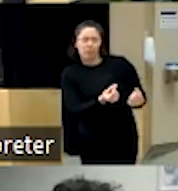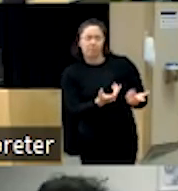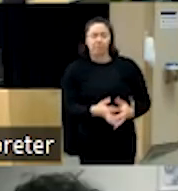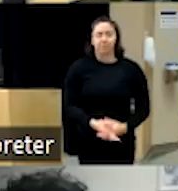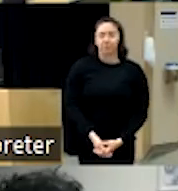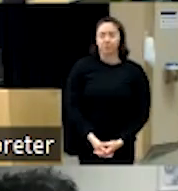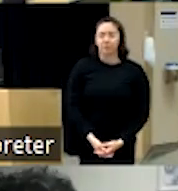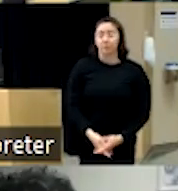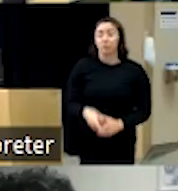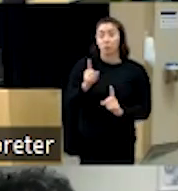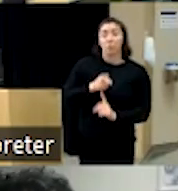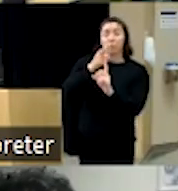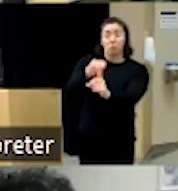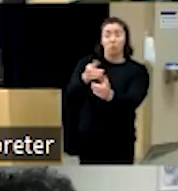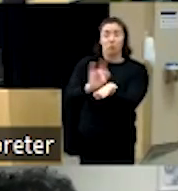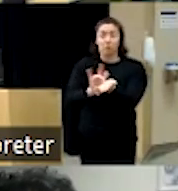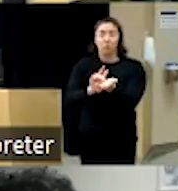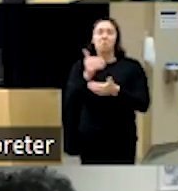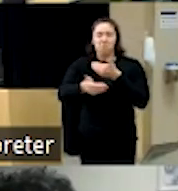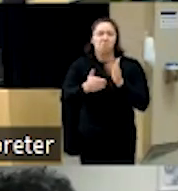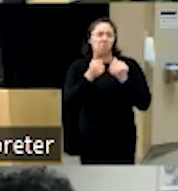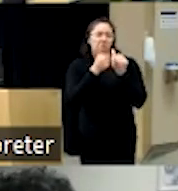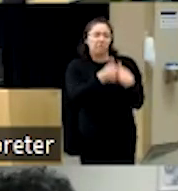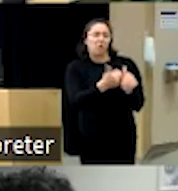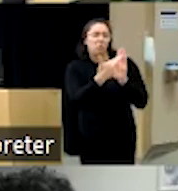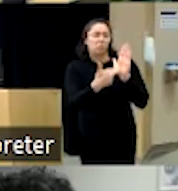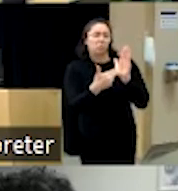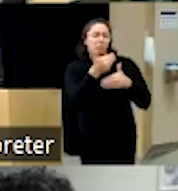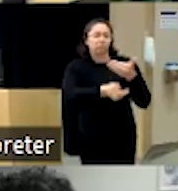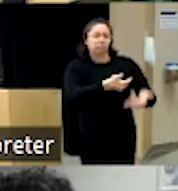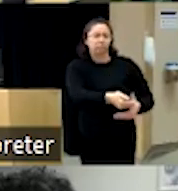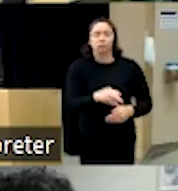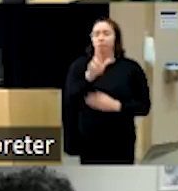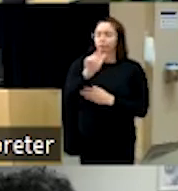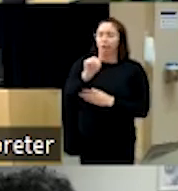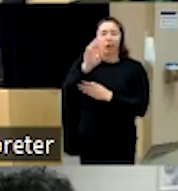pharmacotherapy according to guidelines and we really really use invasive therapy